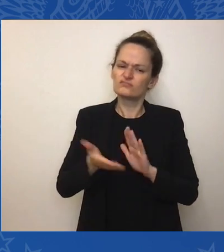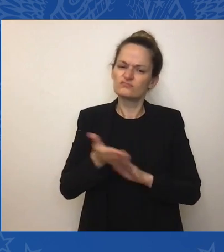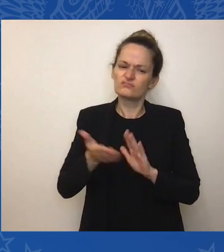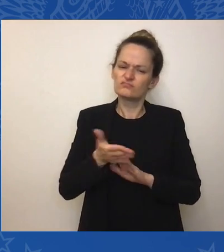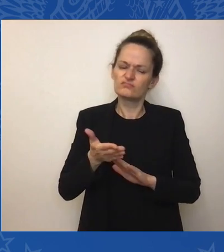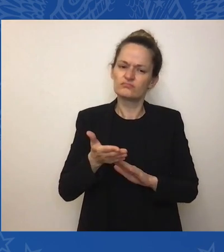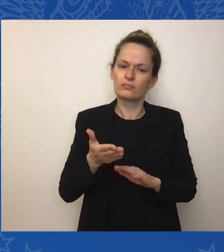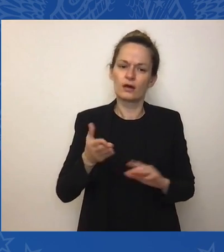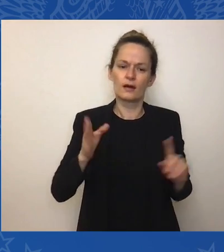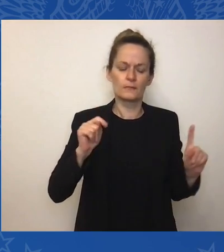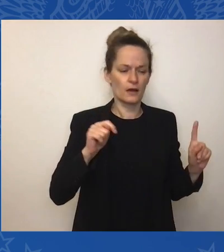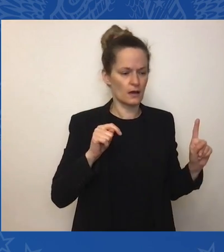In the United States of America,